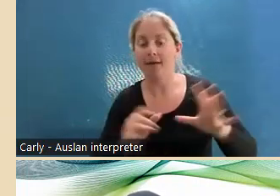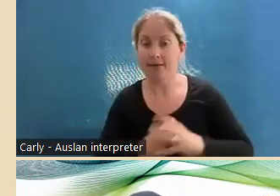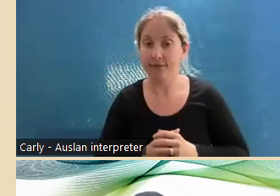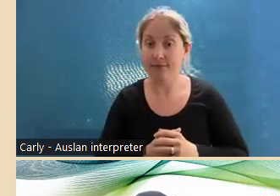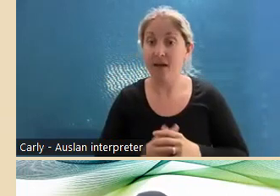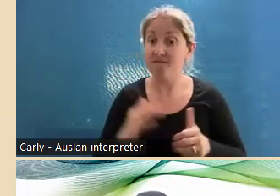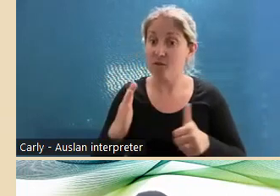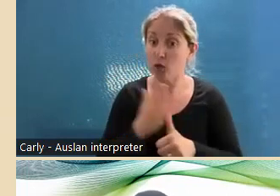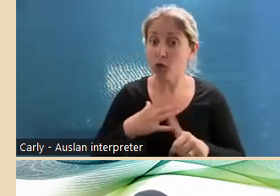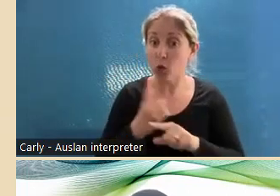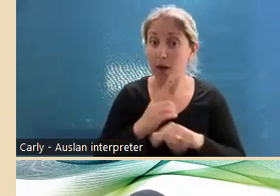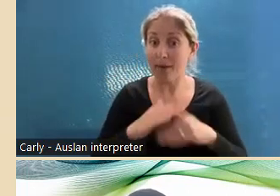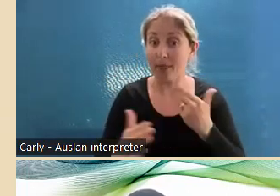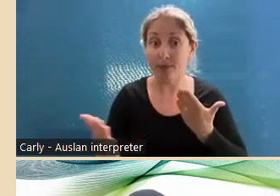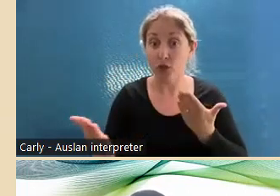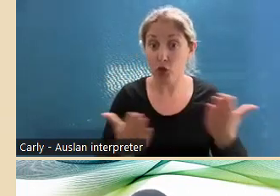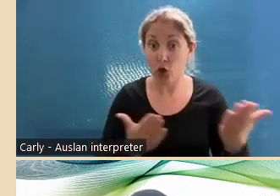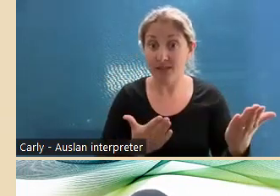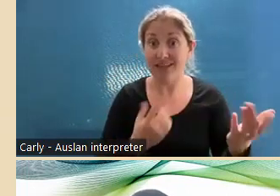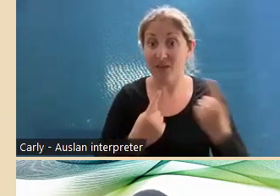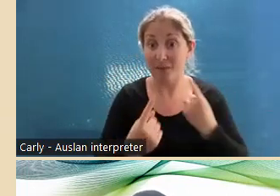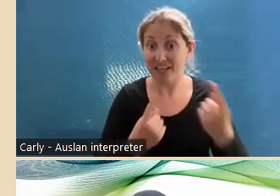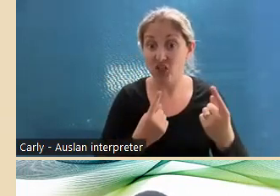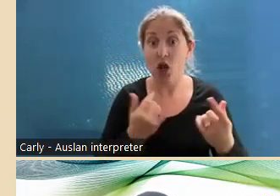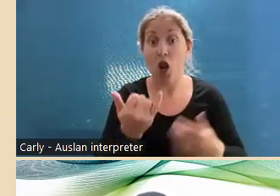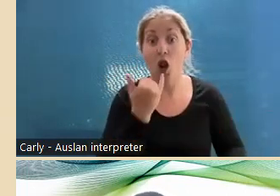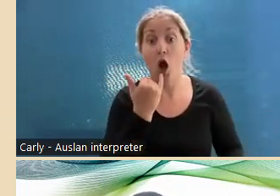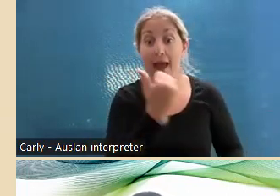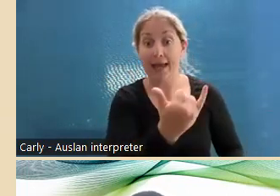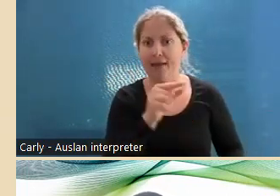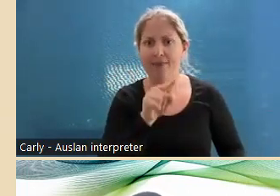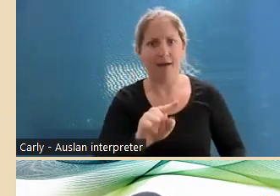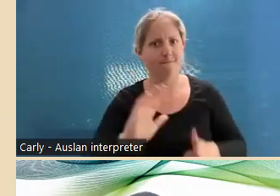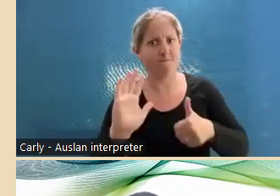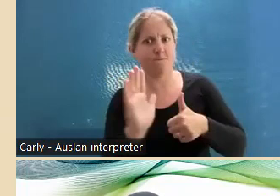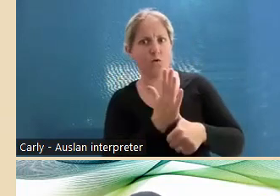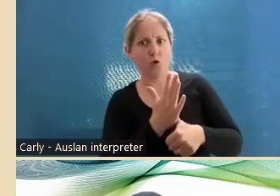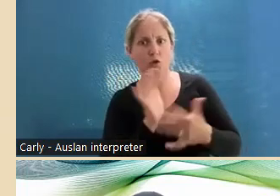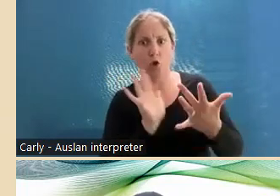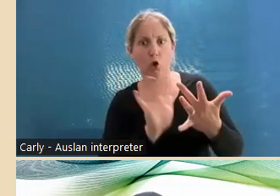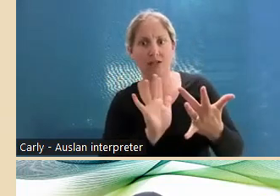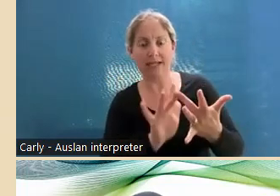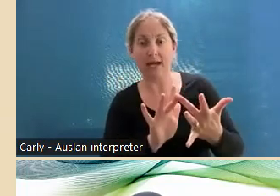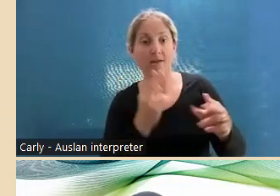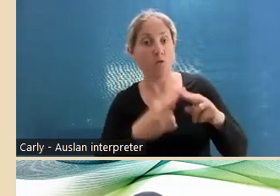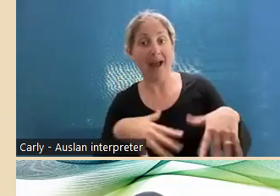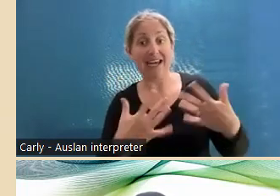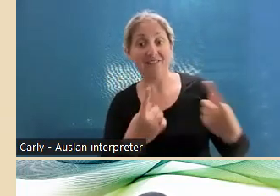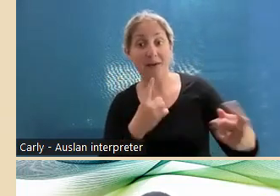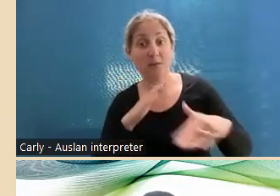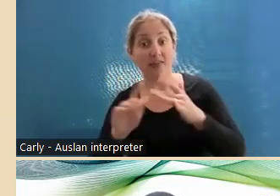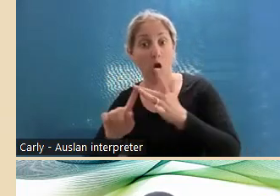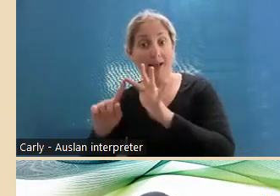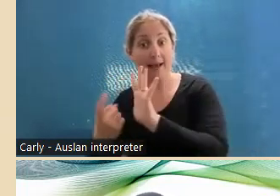It is your first port of call to get any information about the IER process, or to be put in touch